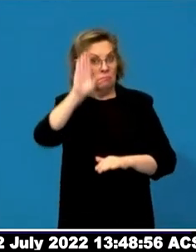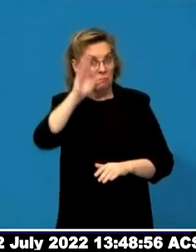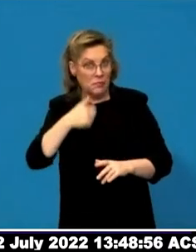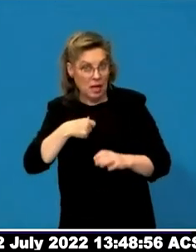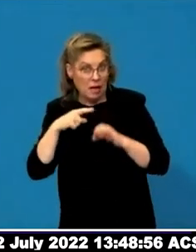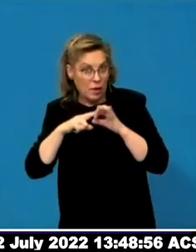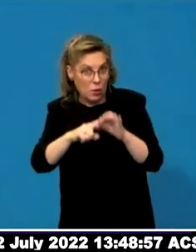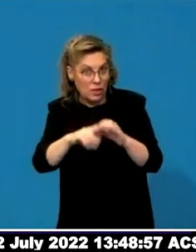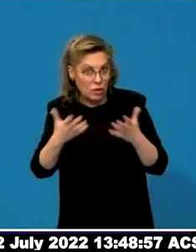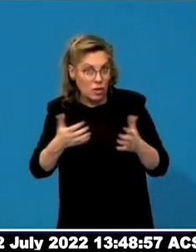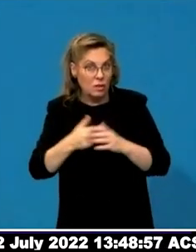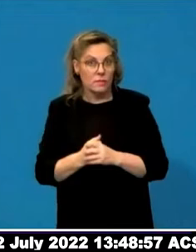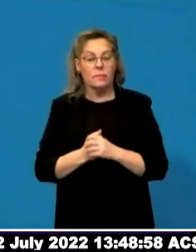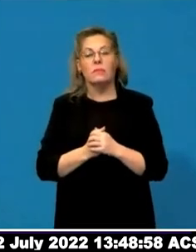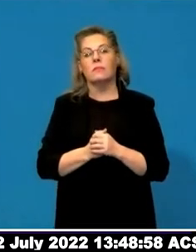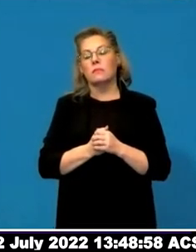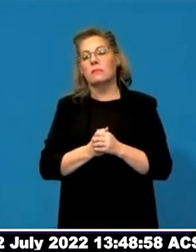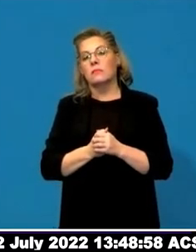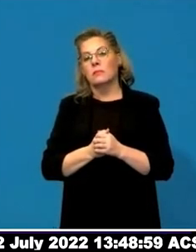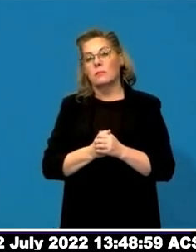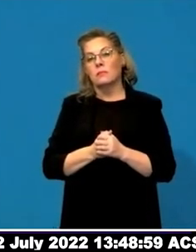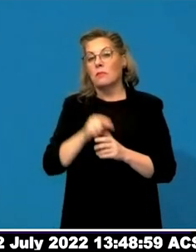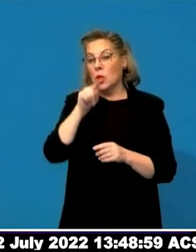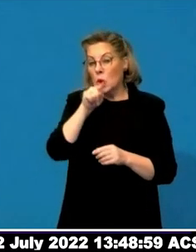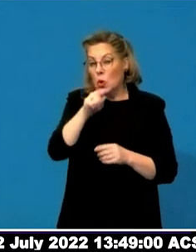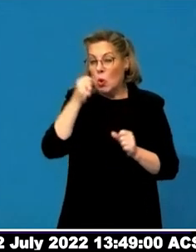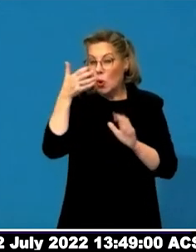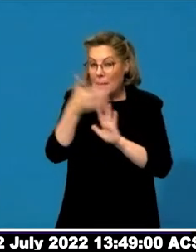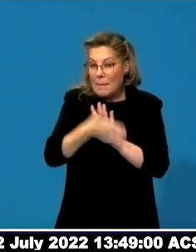Does that mean that the people with disability